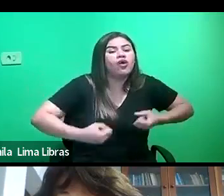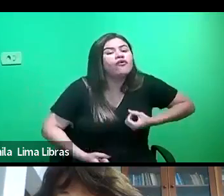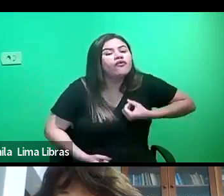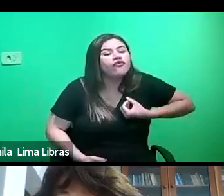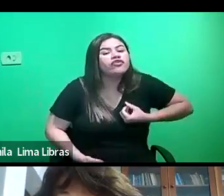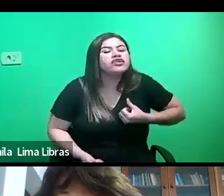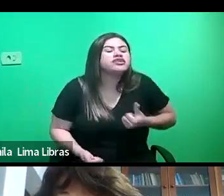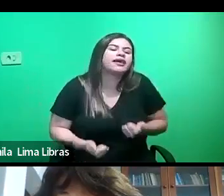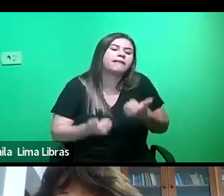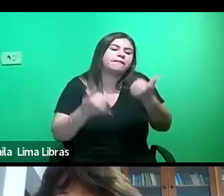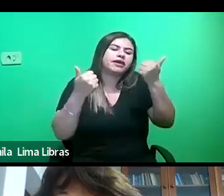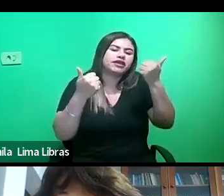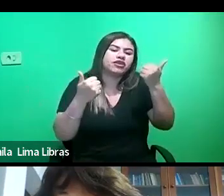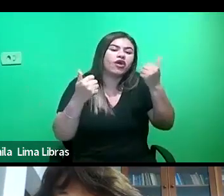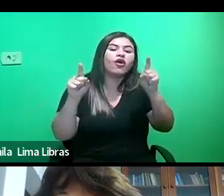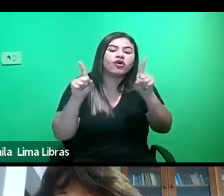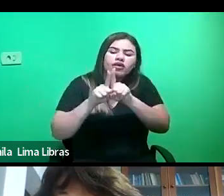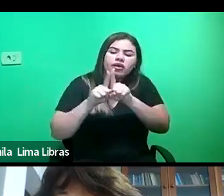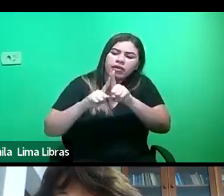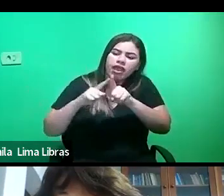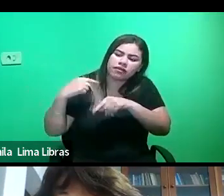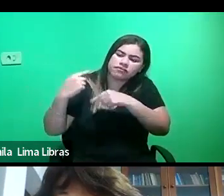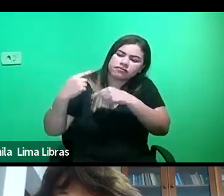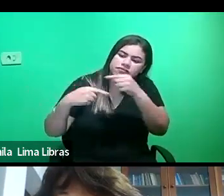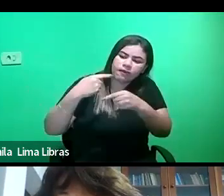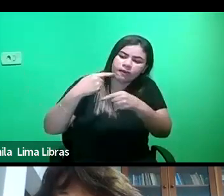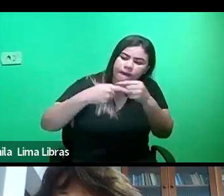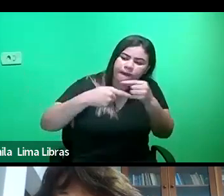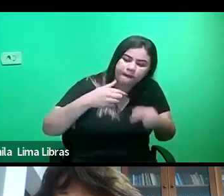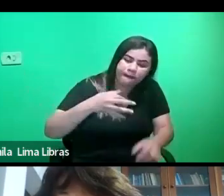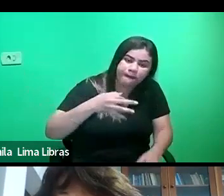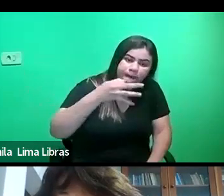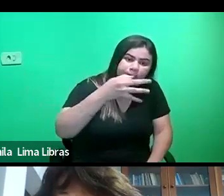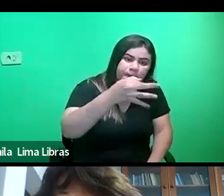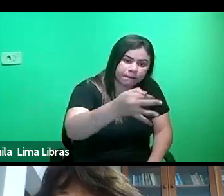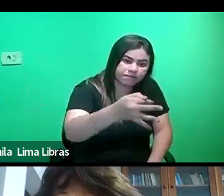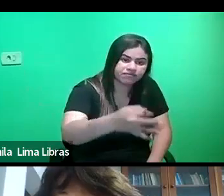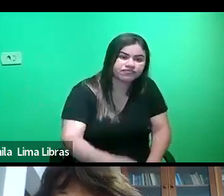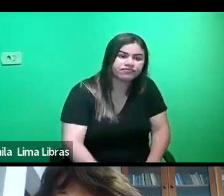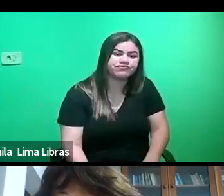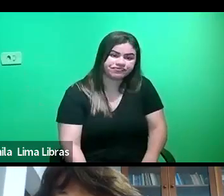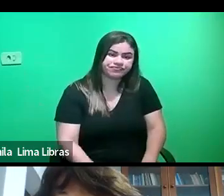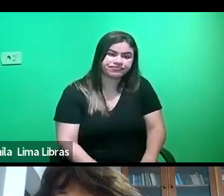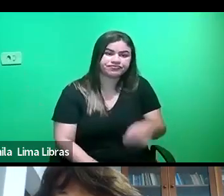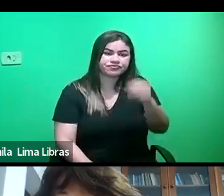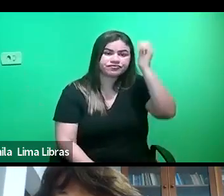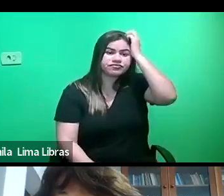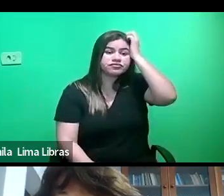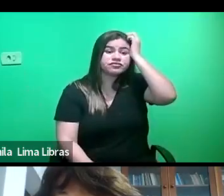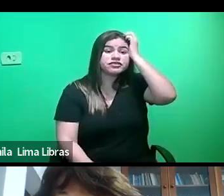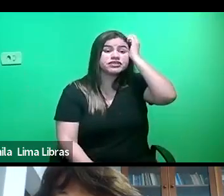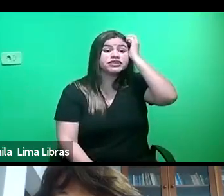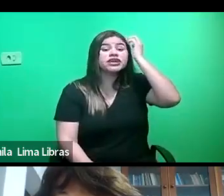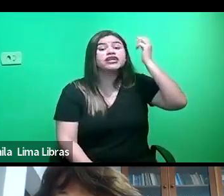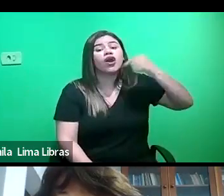ions. So point of view, I point of view, I can understand as a chief teacher you you teacher you you want to to. You want to be the very best